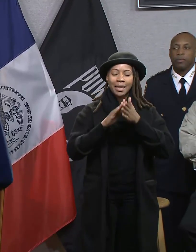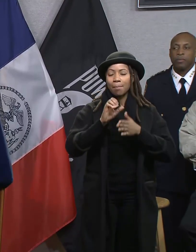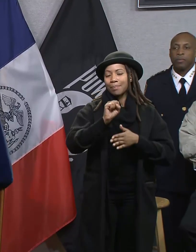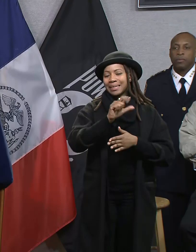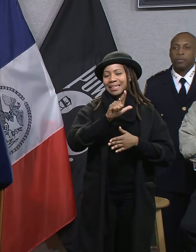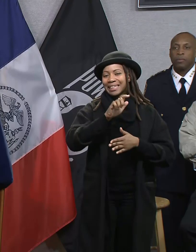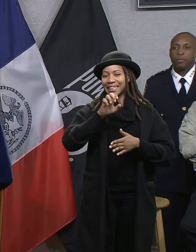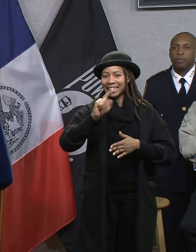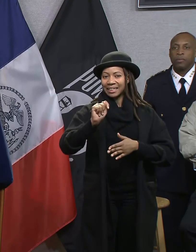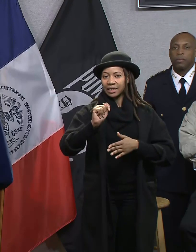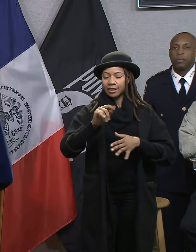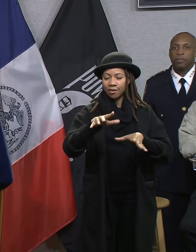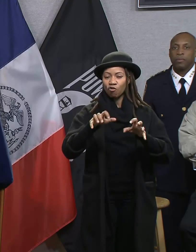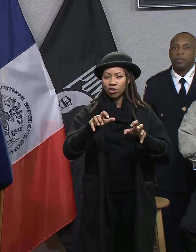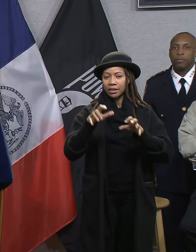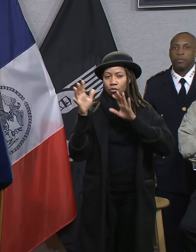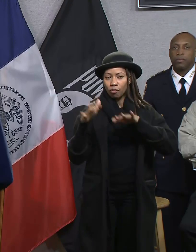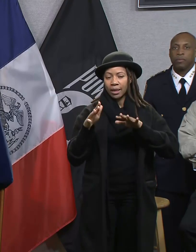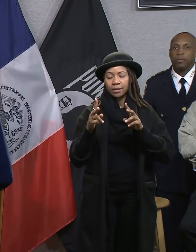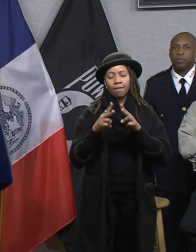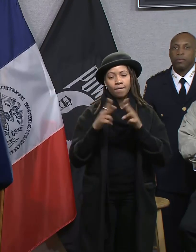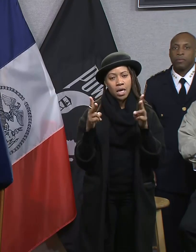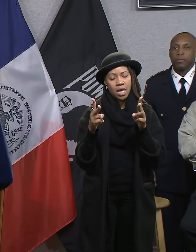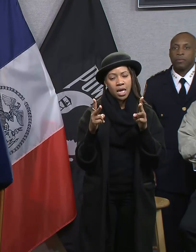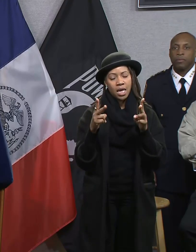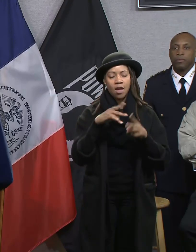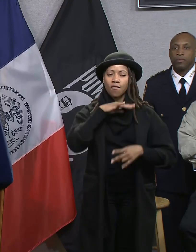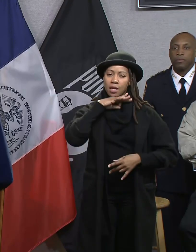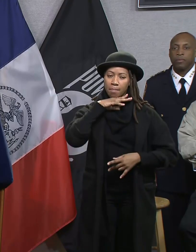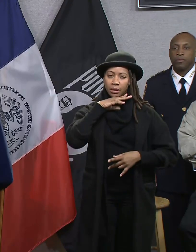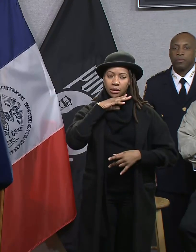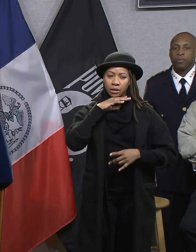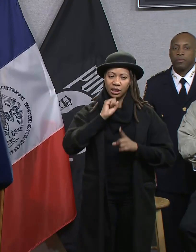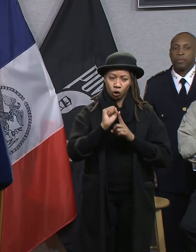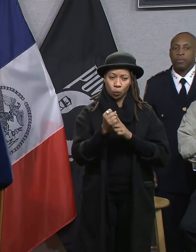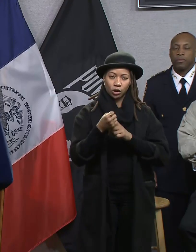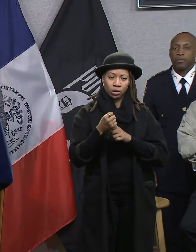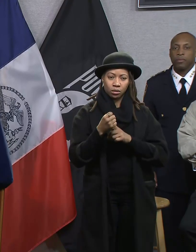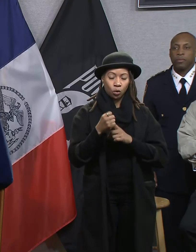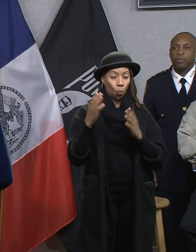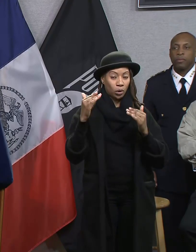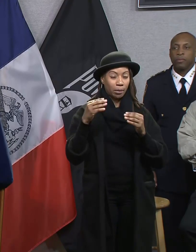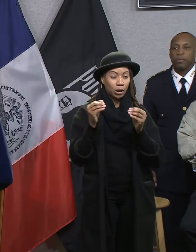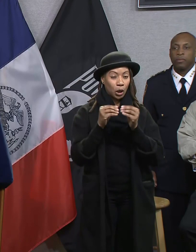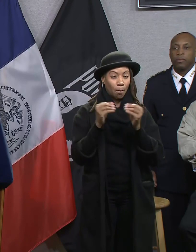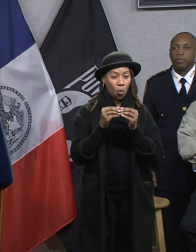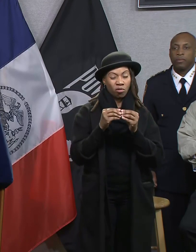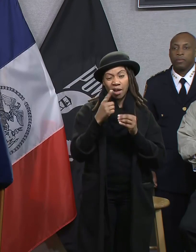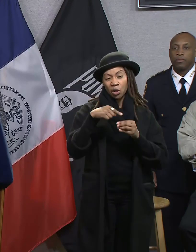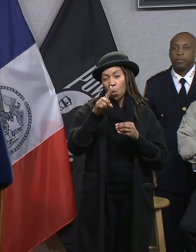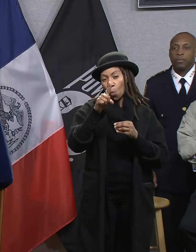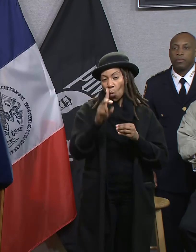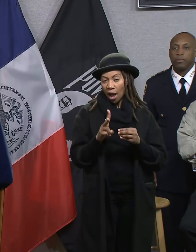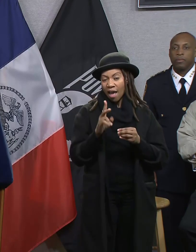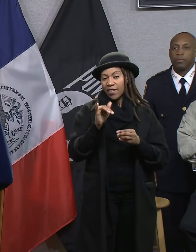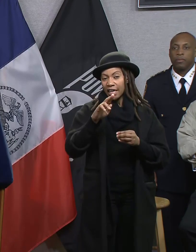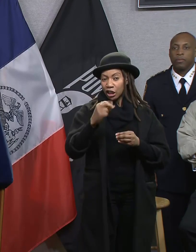WEATHER SERVICE. I THINK YOU'VE NOTICED ROUGHLY AROUND BETWEEN 11 AM A NDNOON, THE SNOW STARTED TRANSITIONING TO SLEET AND FREEZING RAIN. MAKING IT VERY